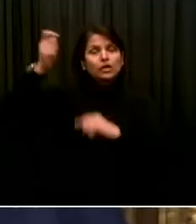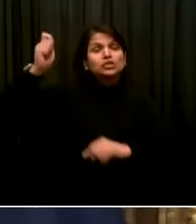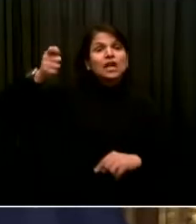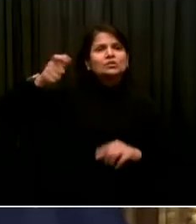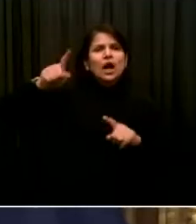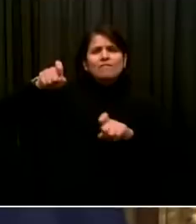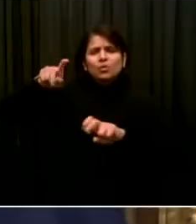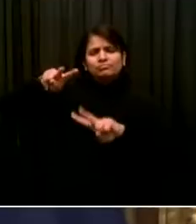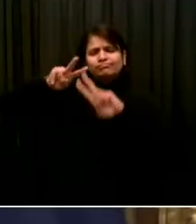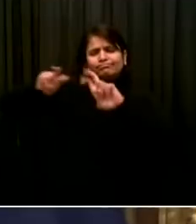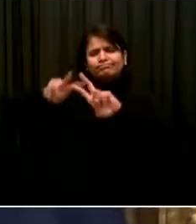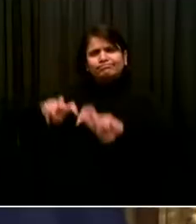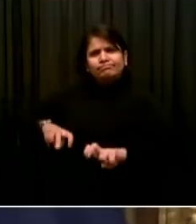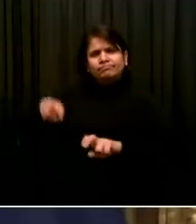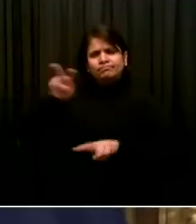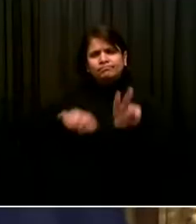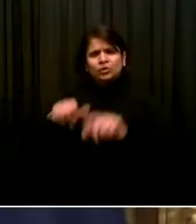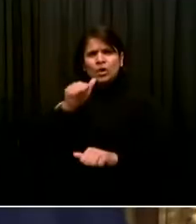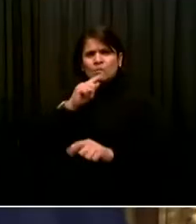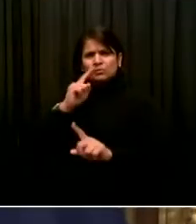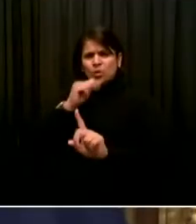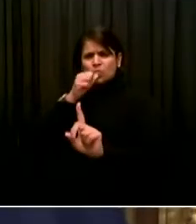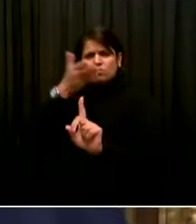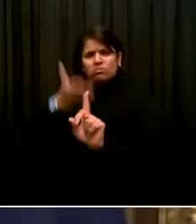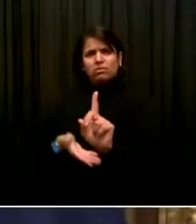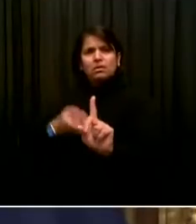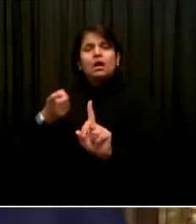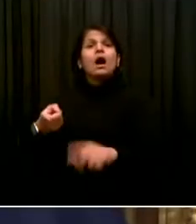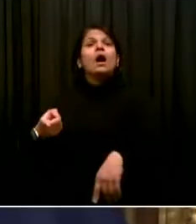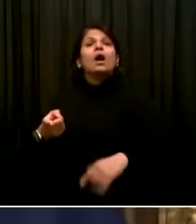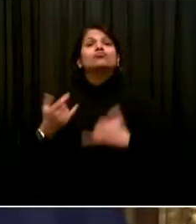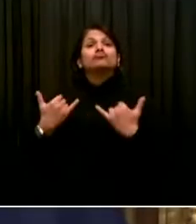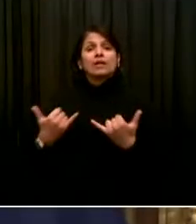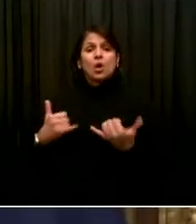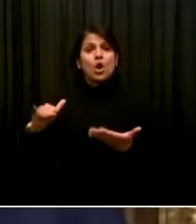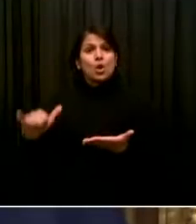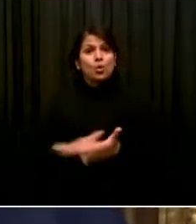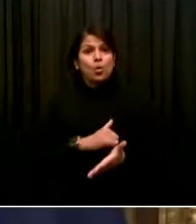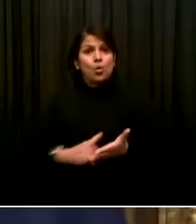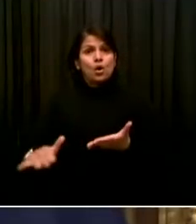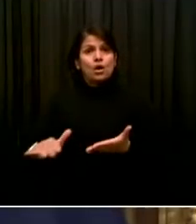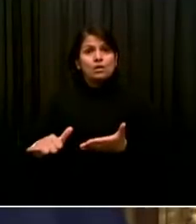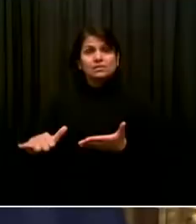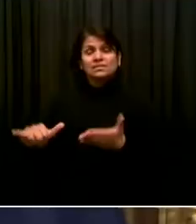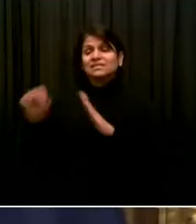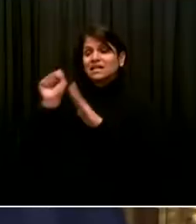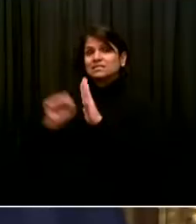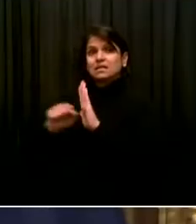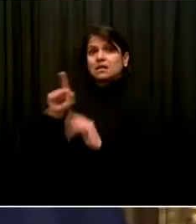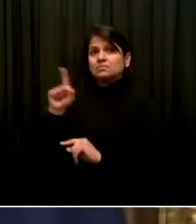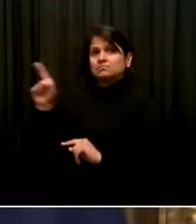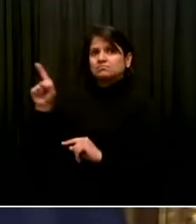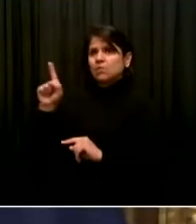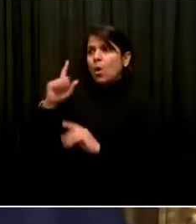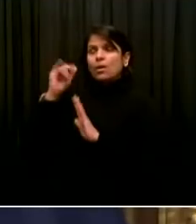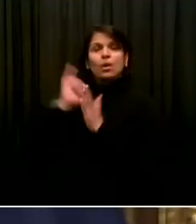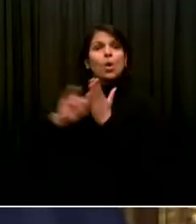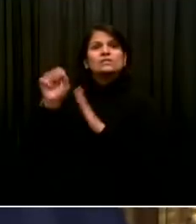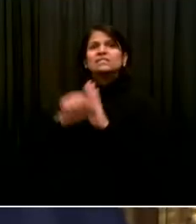DETENTION SYSTEM. FIRST WE MUST ALLOW JUDGES TO TAKE DANGEROUSNESS INTO ACCOUNT. NEW YORK IS THE ONLY ASTTE IN